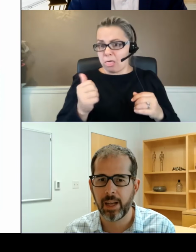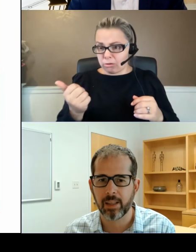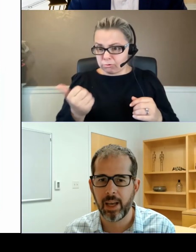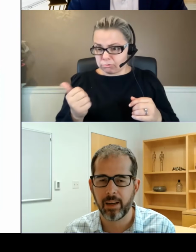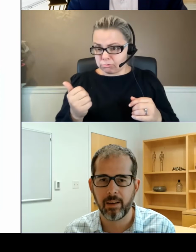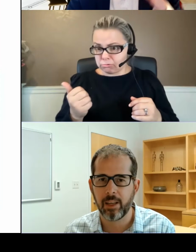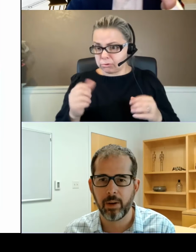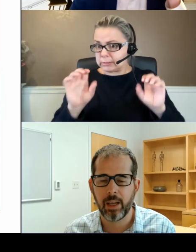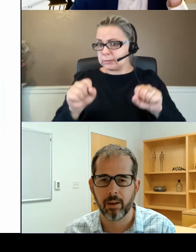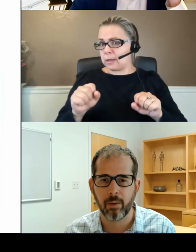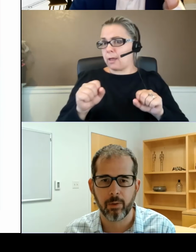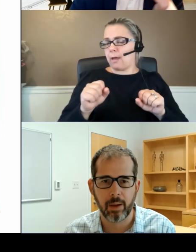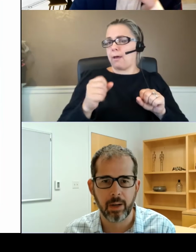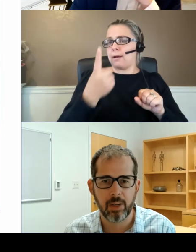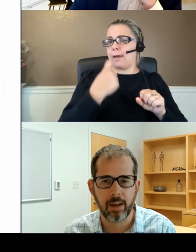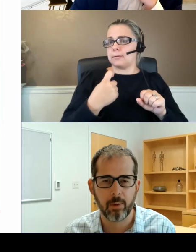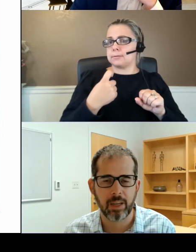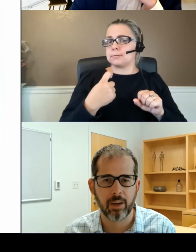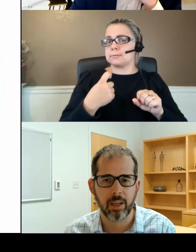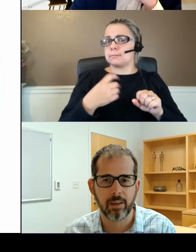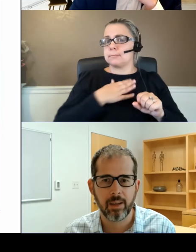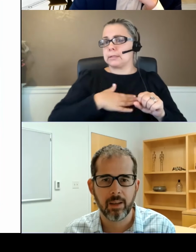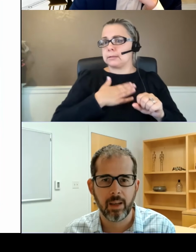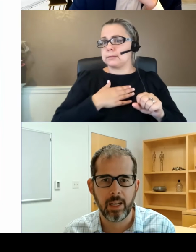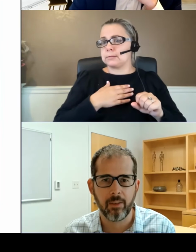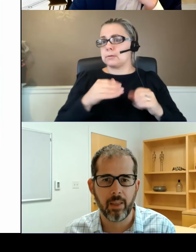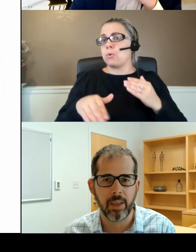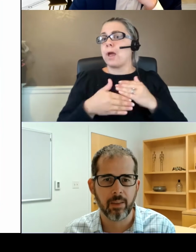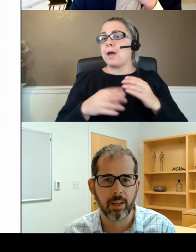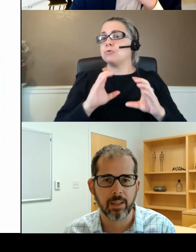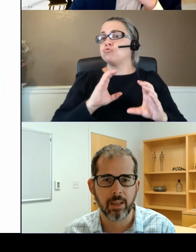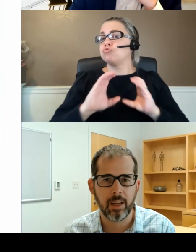to ask that in the Q&A or throw that one in chat, we'll make sure to get any of the other links that